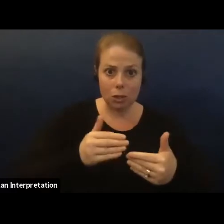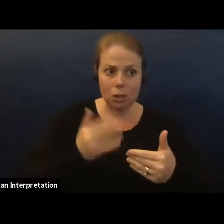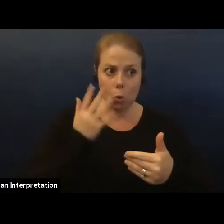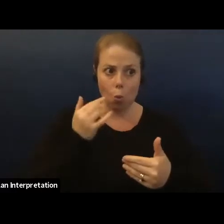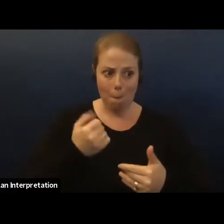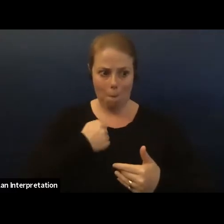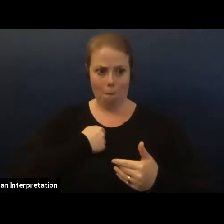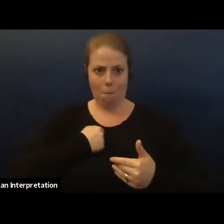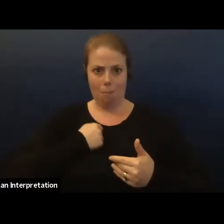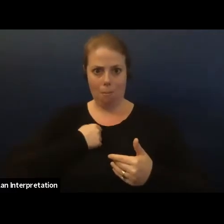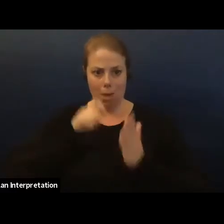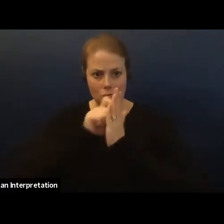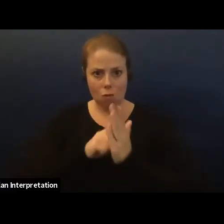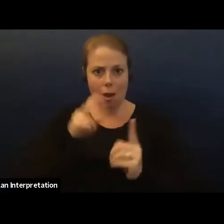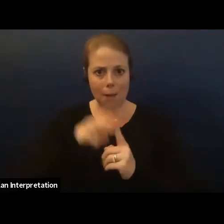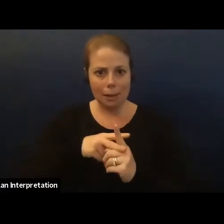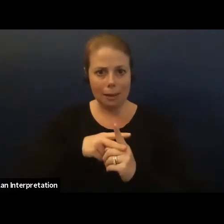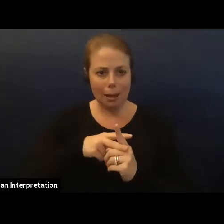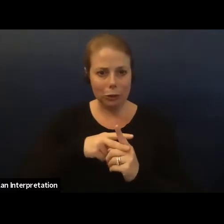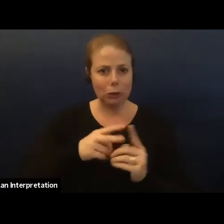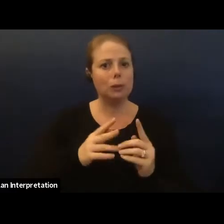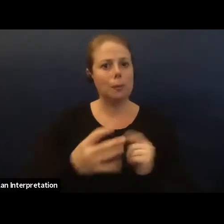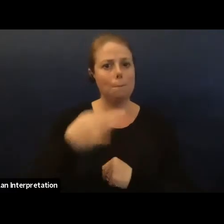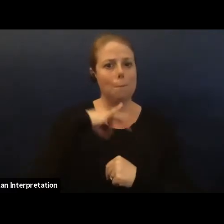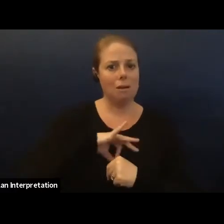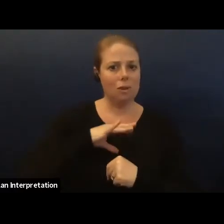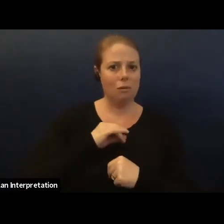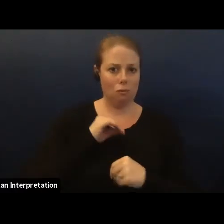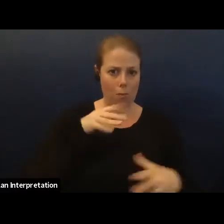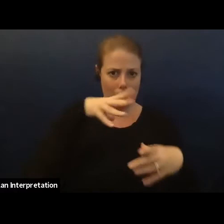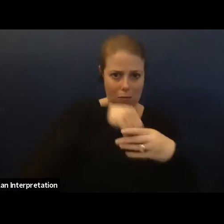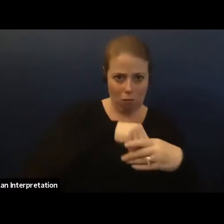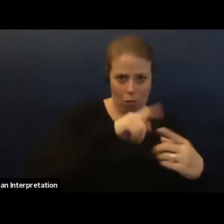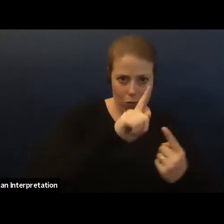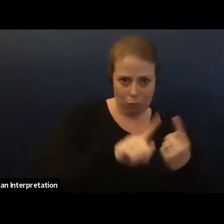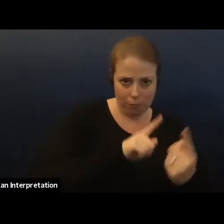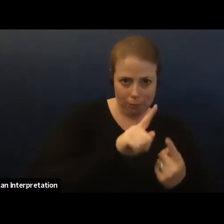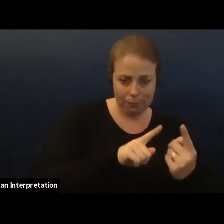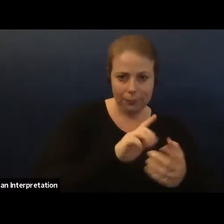that is considering your own application. We work hard to manage actual and perceived conflicts of